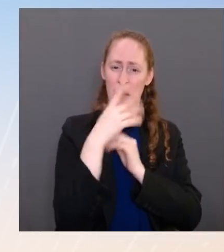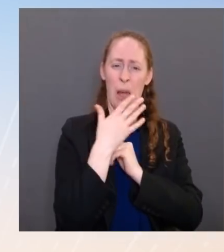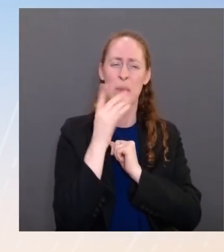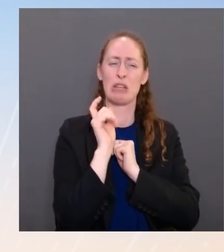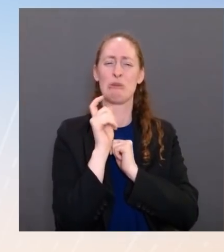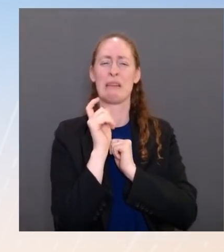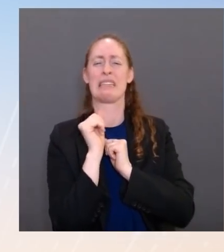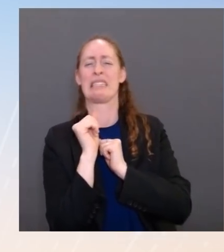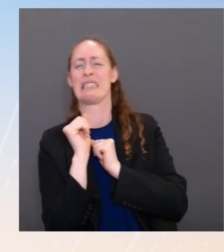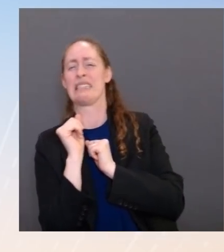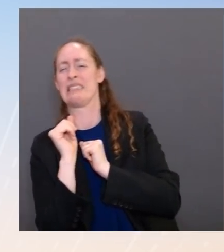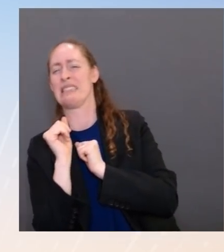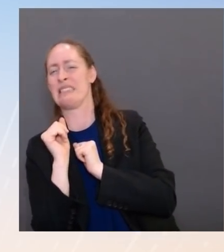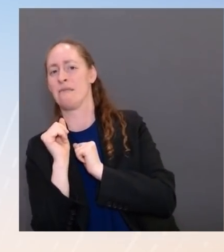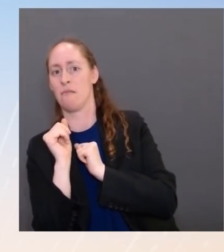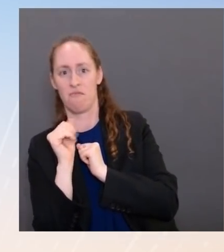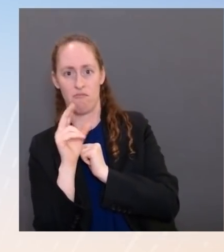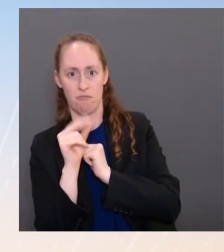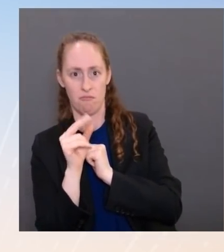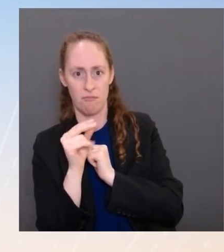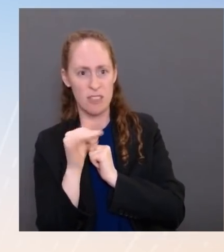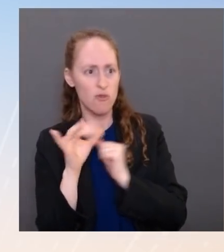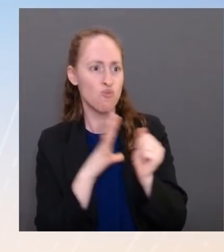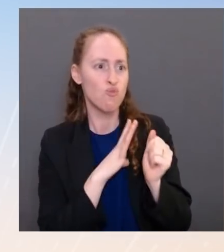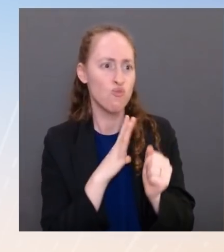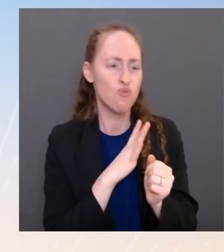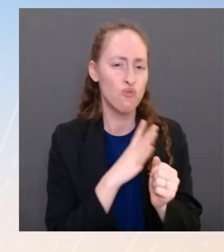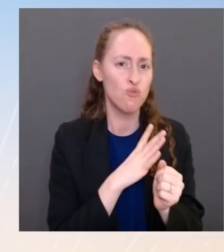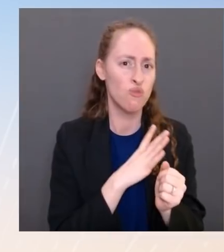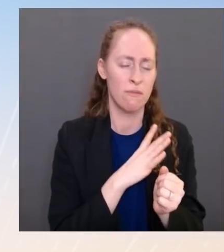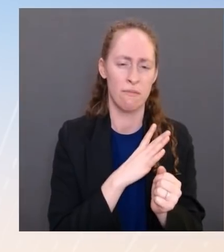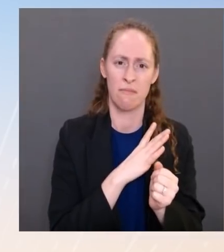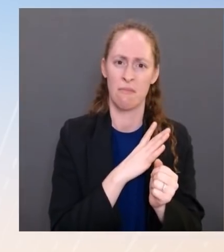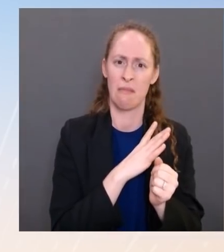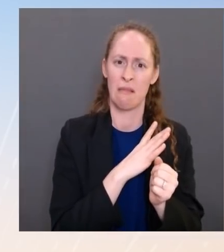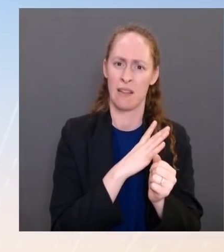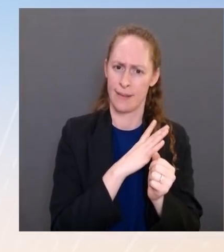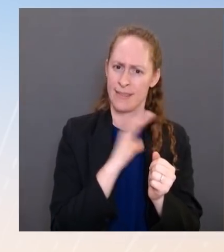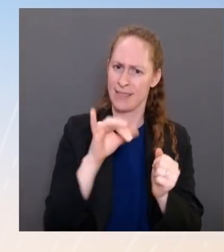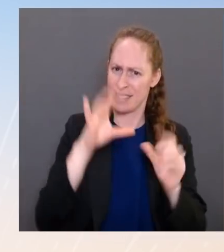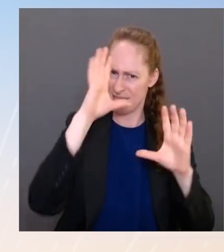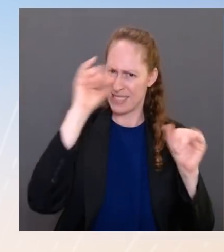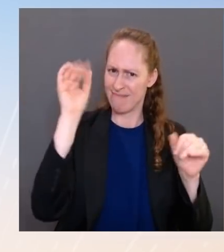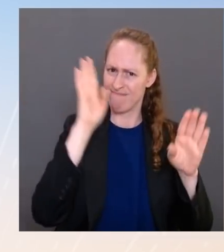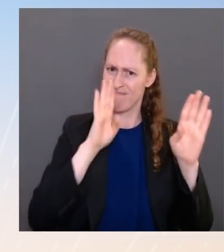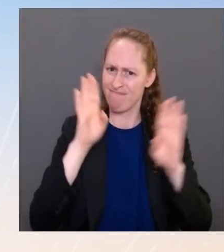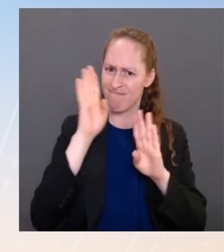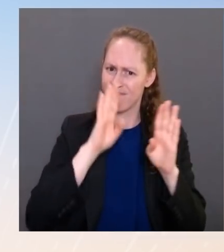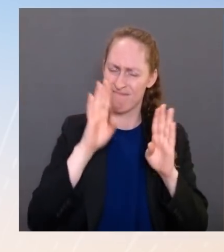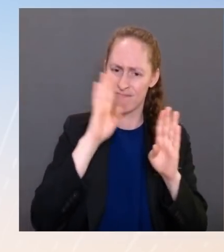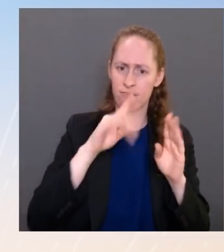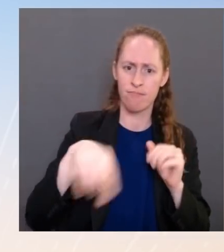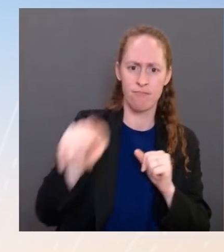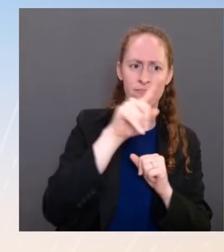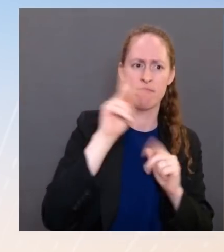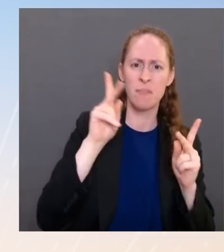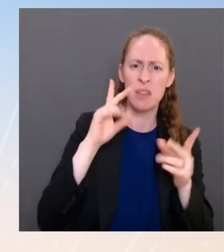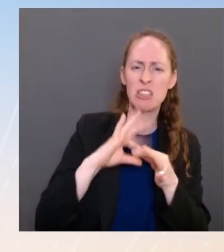worried about people's angry tweets or -- or angry verbal, you know, missives.